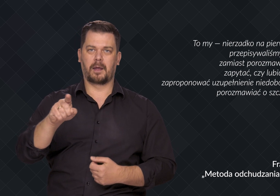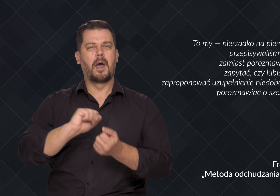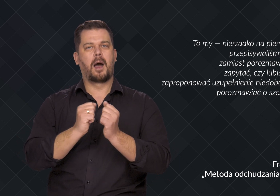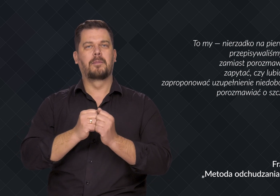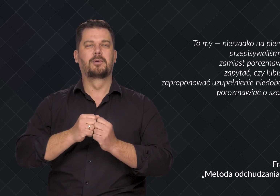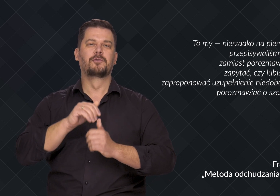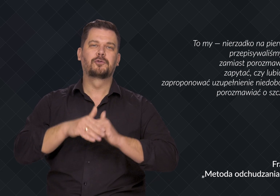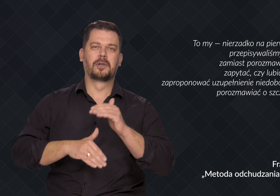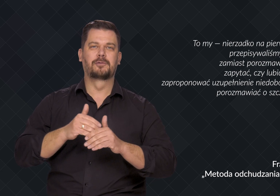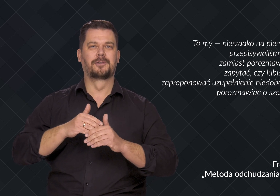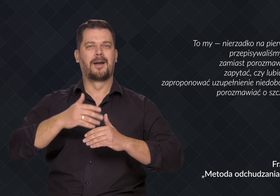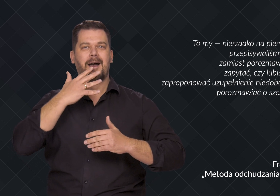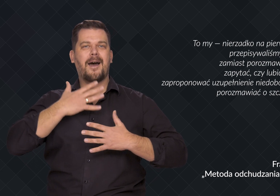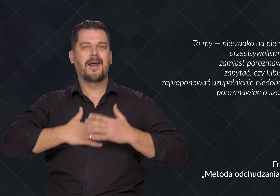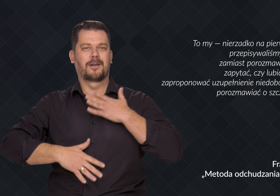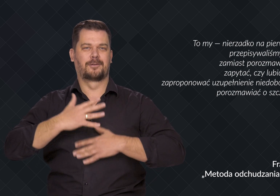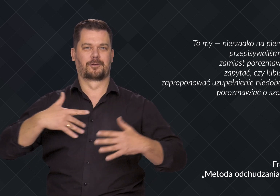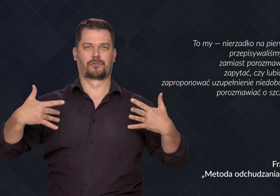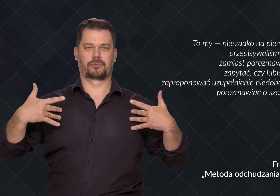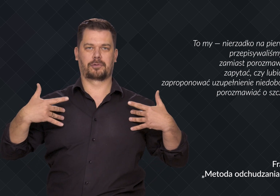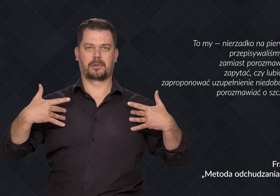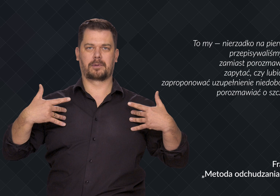talking about happiness and joy.